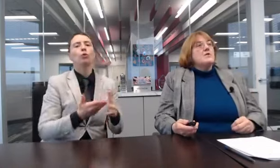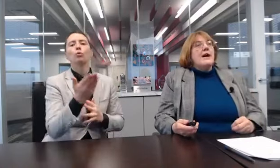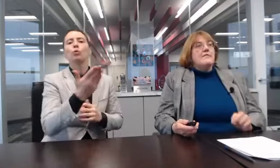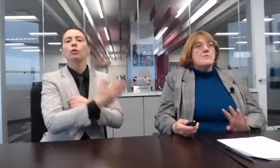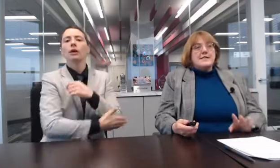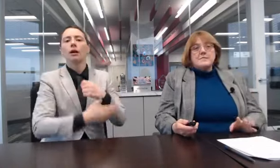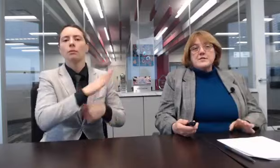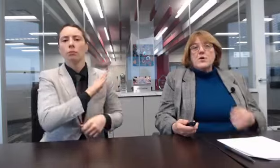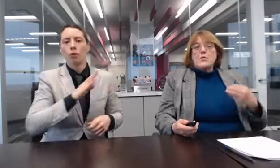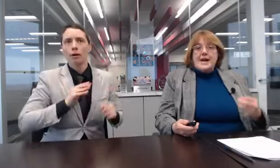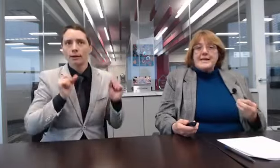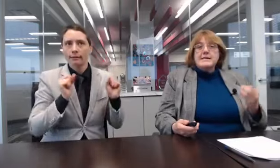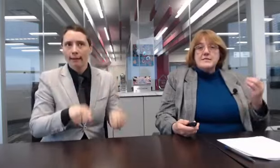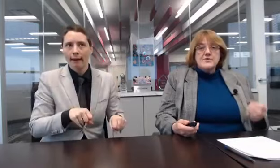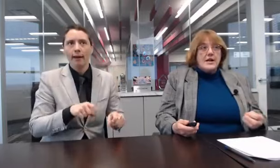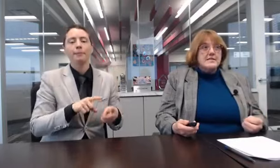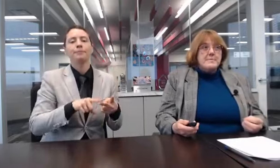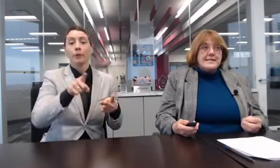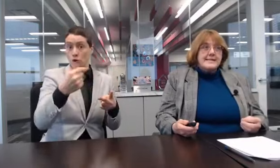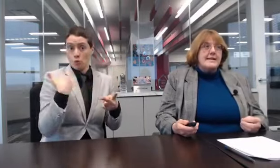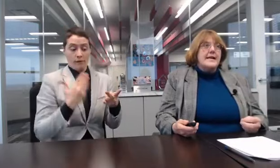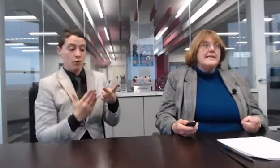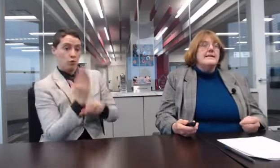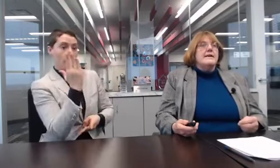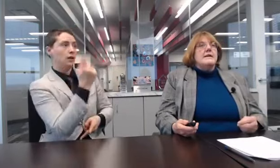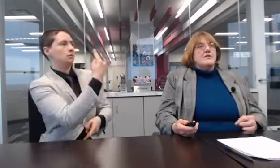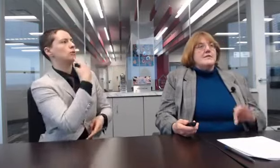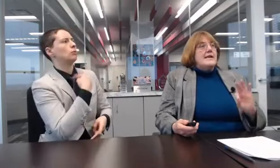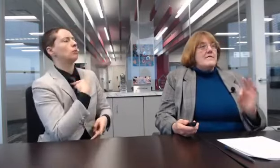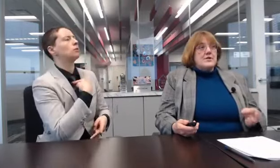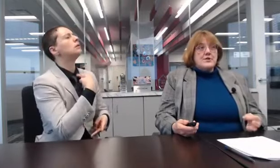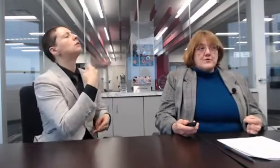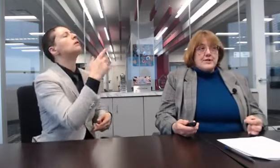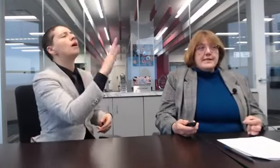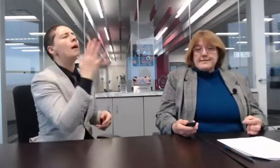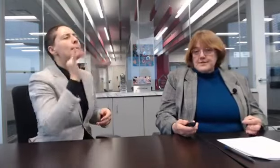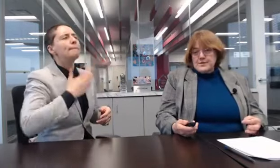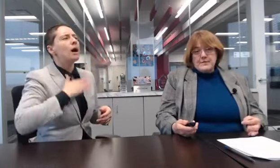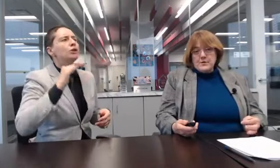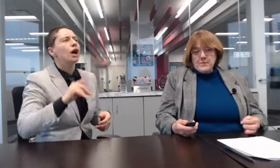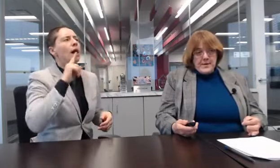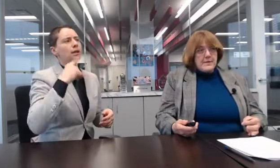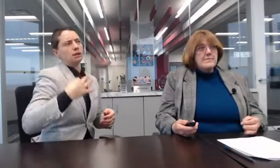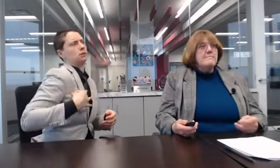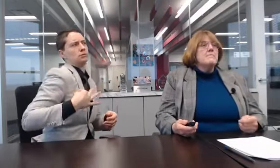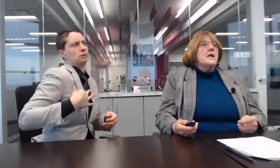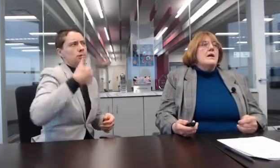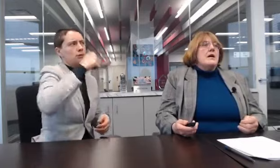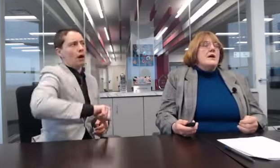You have a right to be told why your child's being denied. You can have an attorney assist you in your appeal.